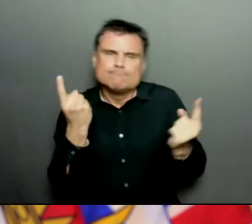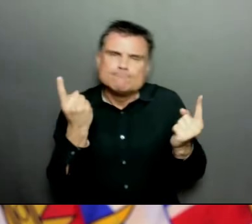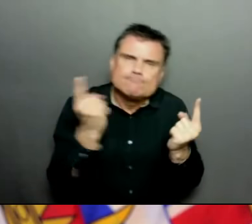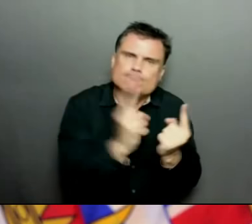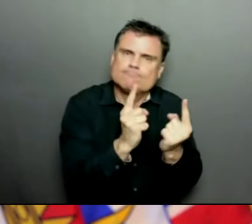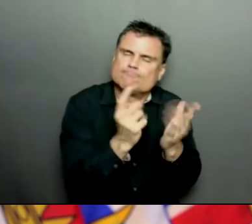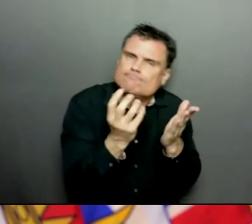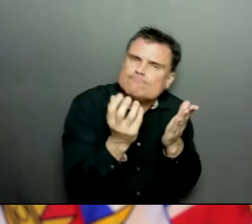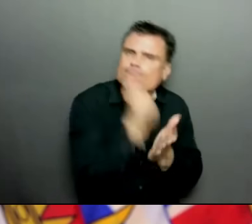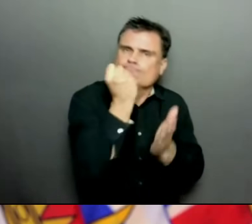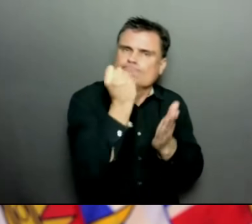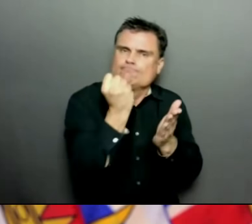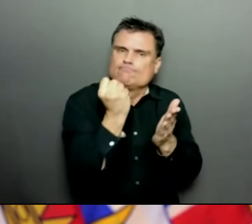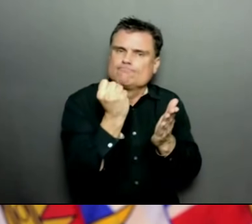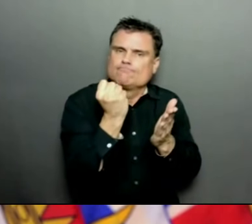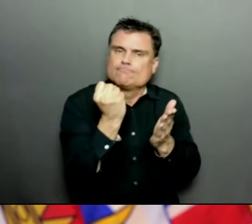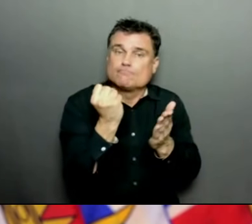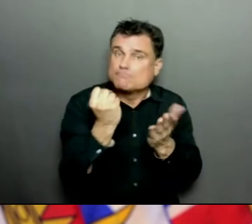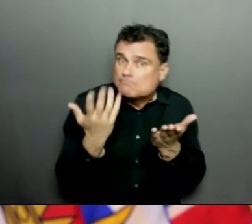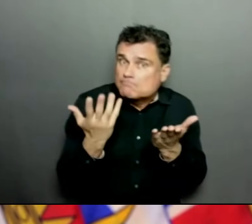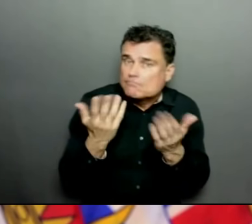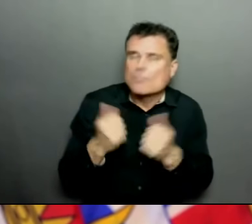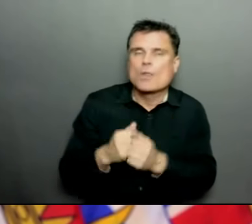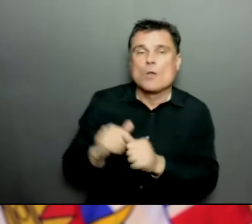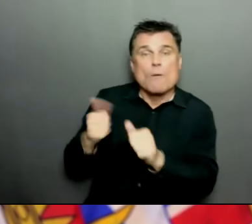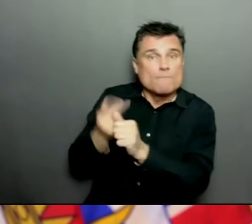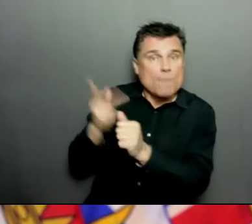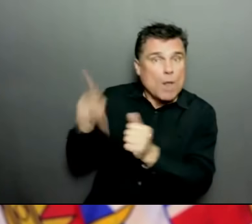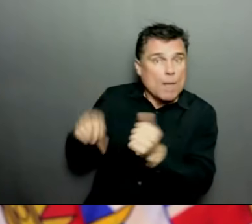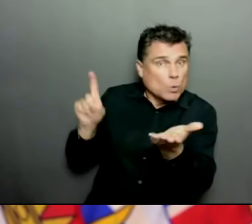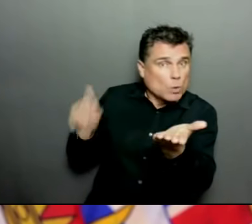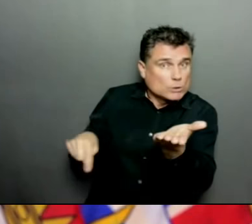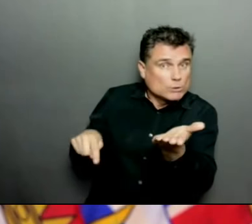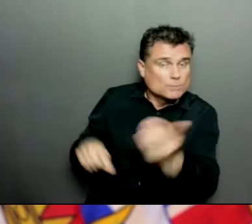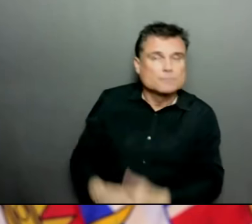On the vaccination strategy, I know that it is still rolling out